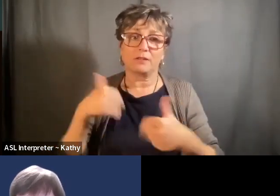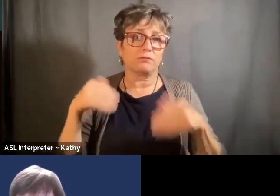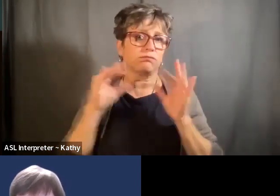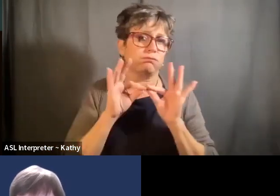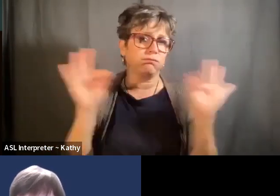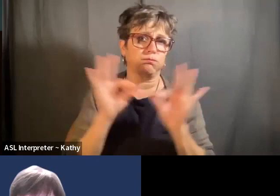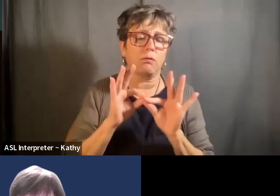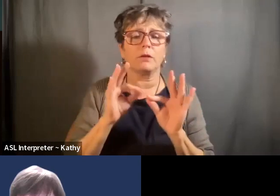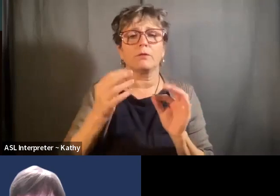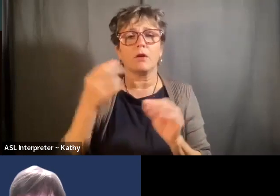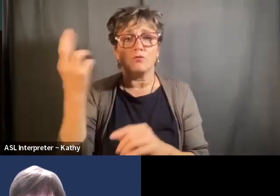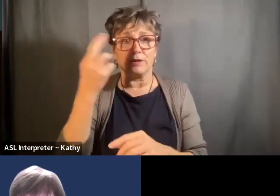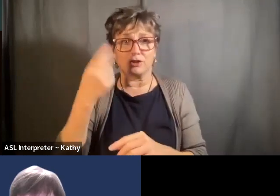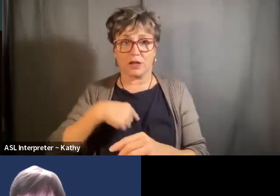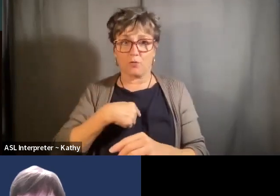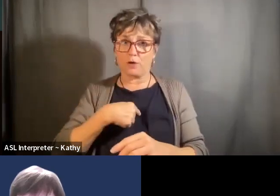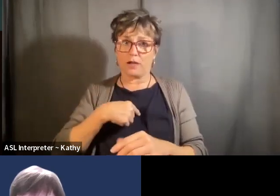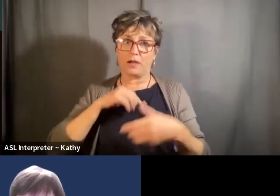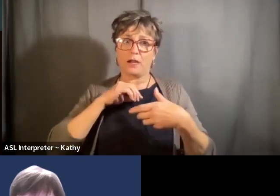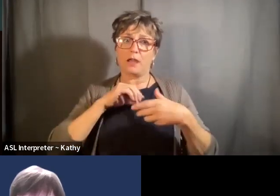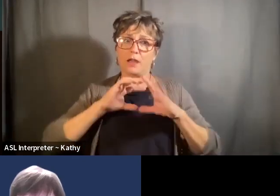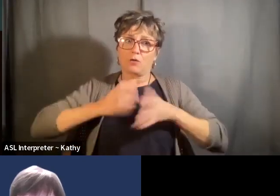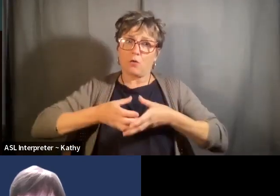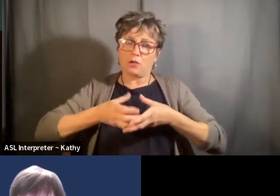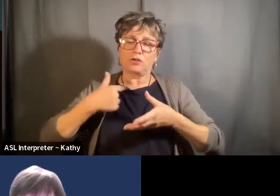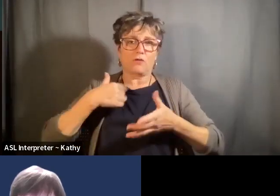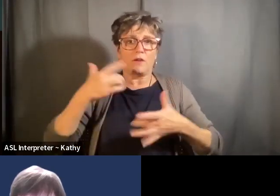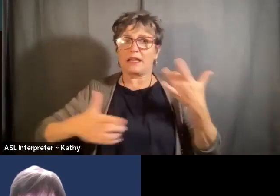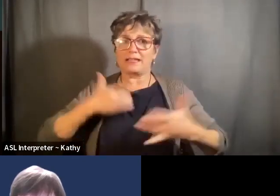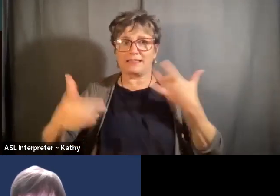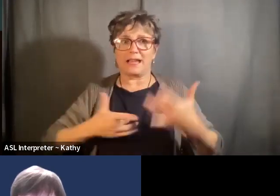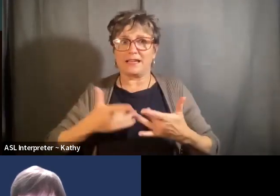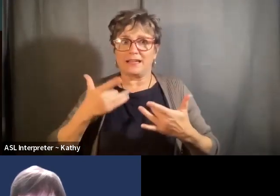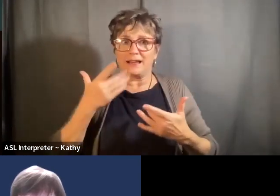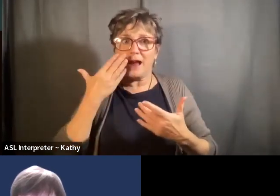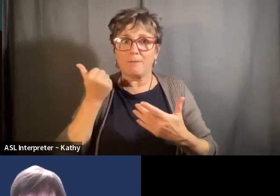the Coalition are so excited about this platform as well because for years we've been talking about